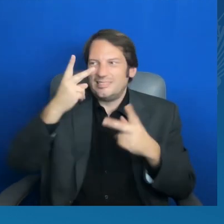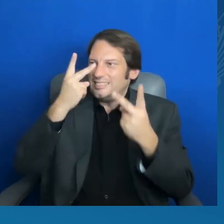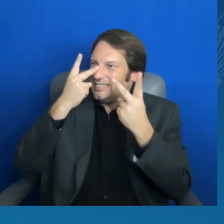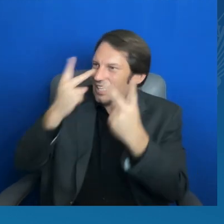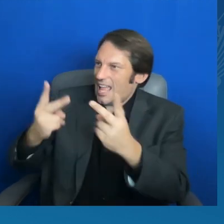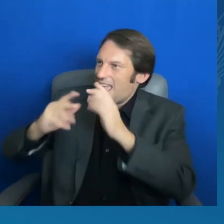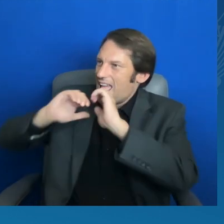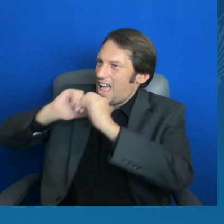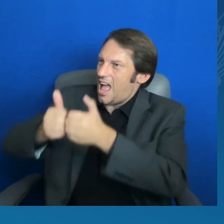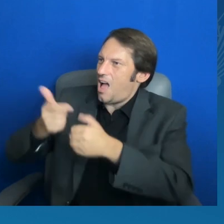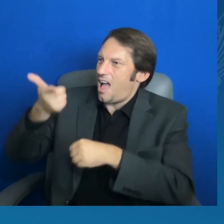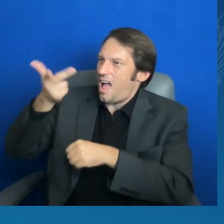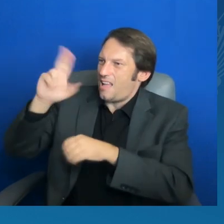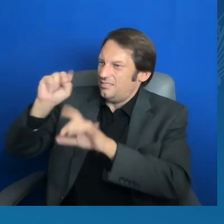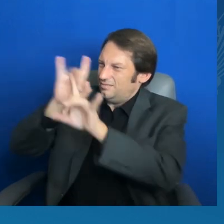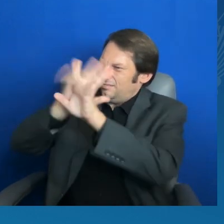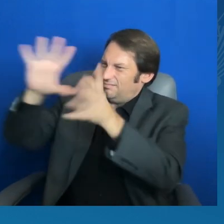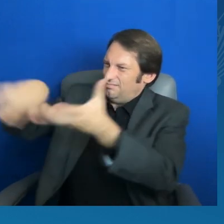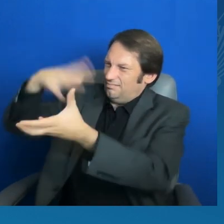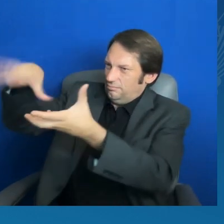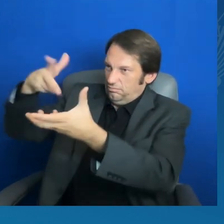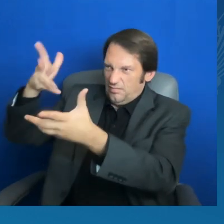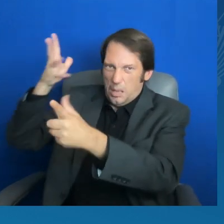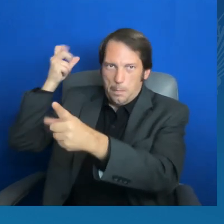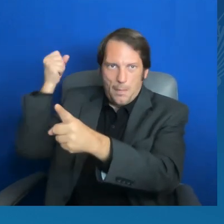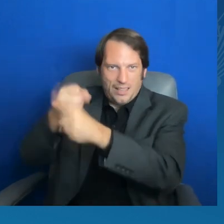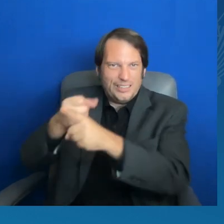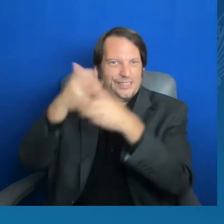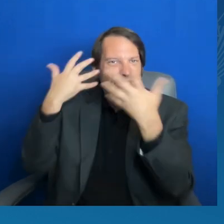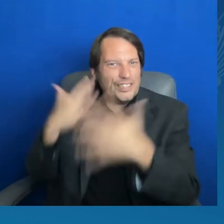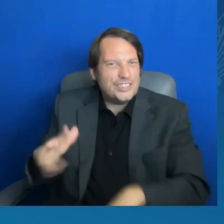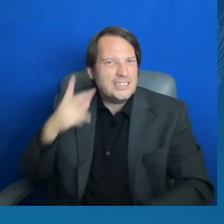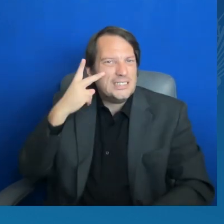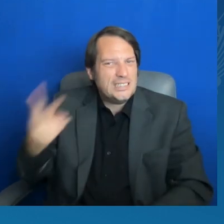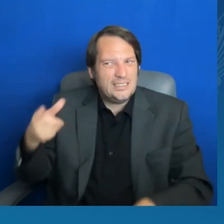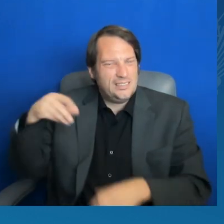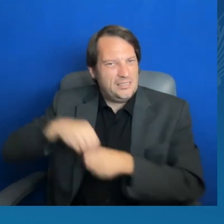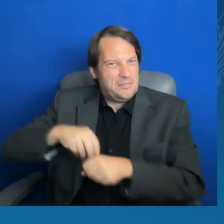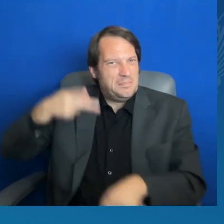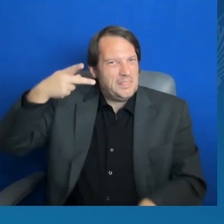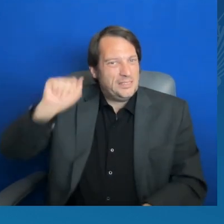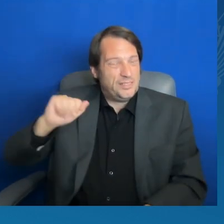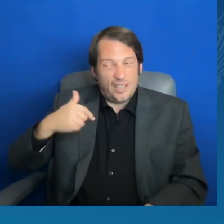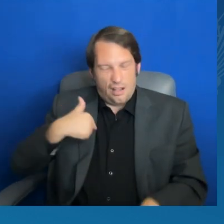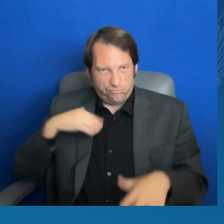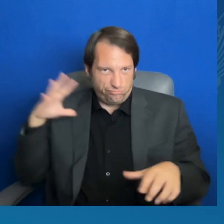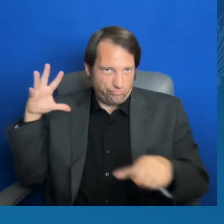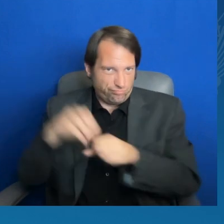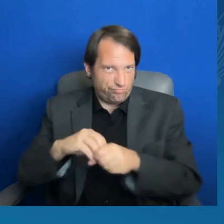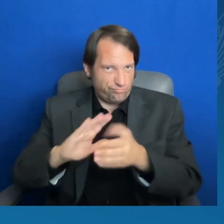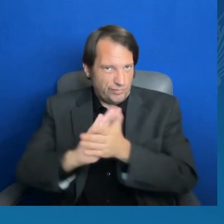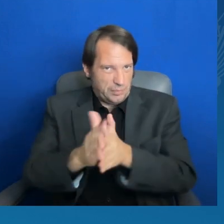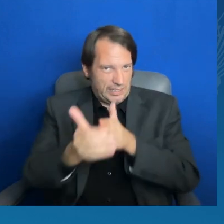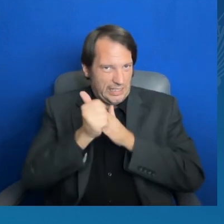to bring the conversation about this crisis to my rural community and to help f- -- lead this fight so the next generation of students